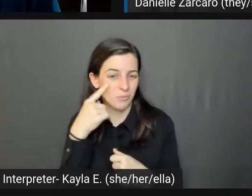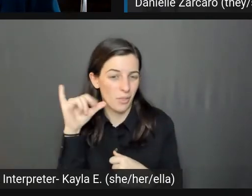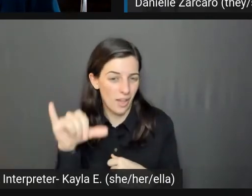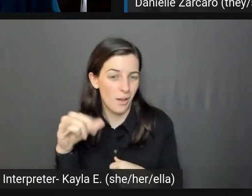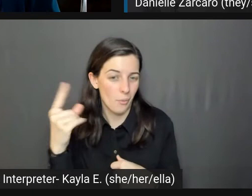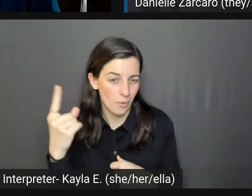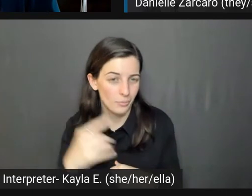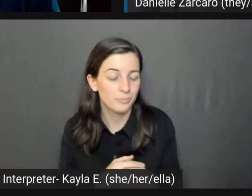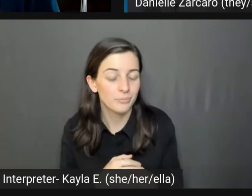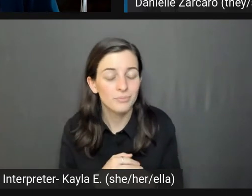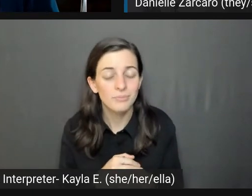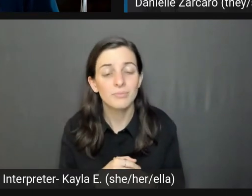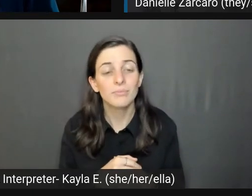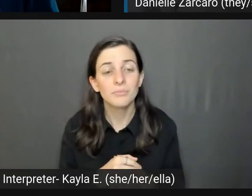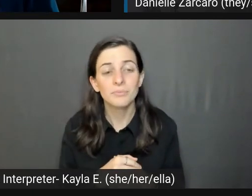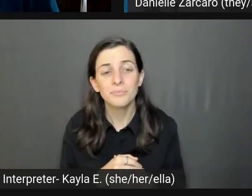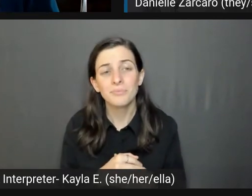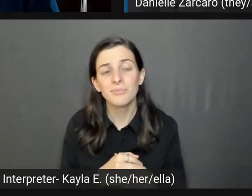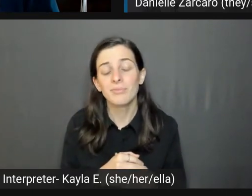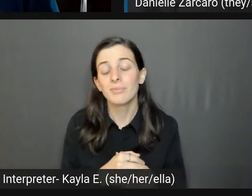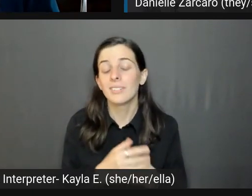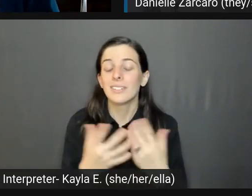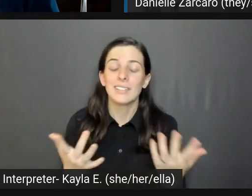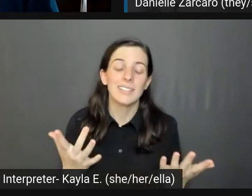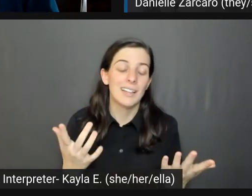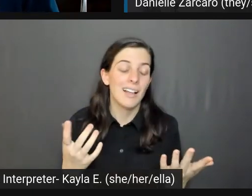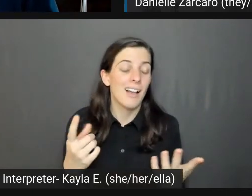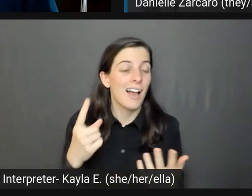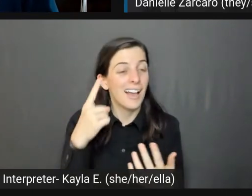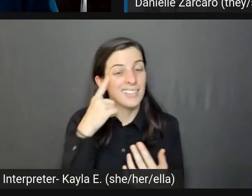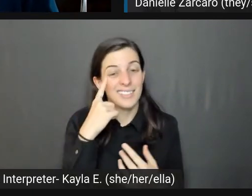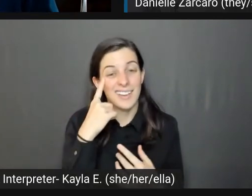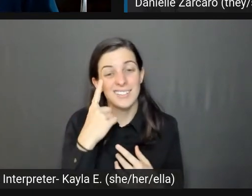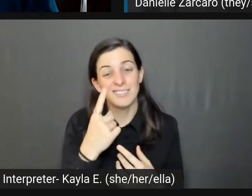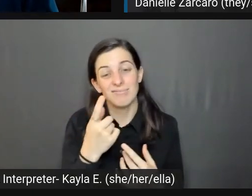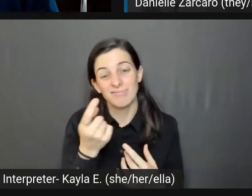I think it's generally slightly better than I expected,